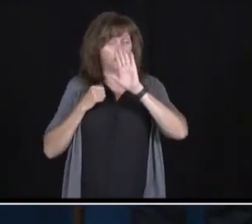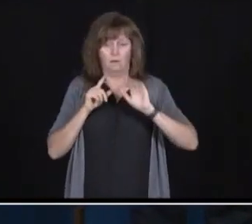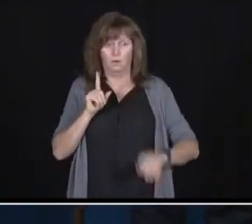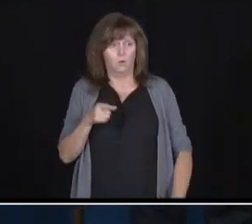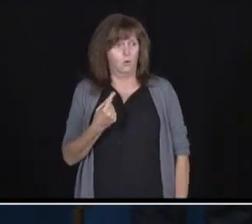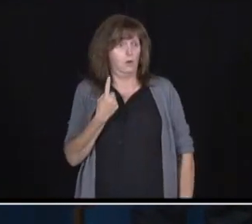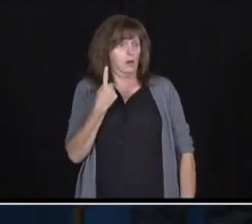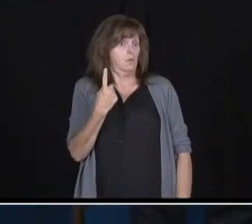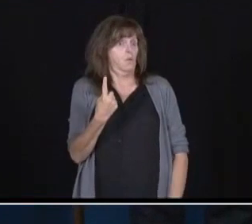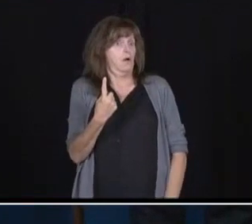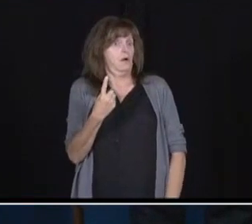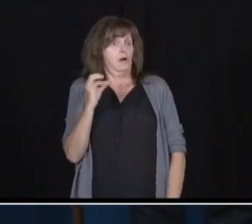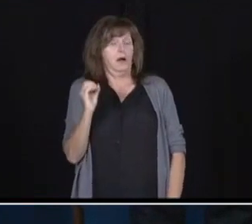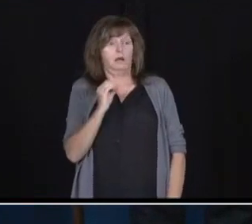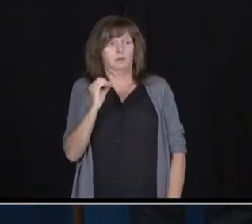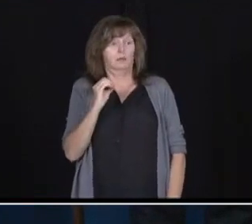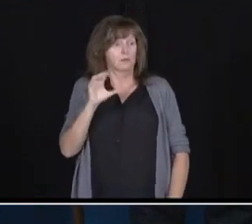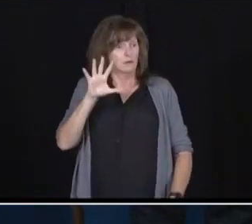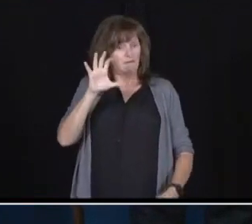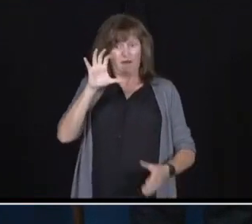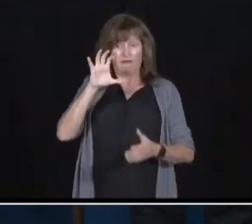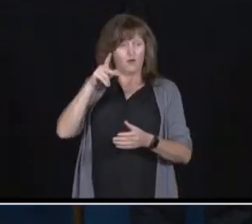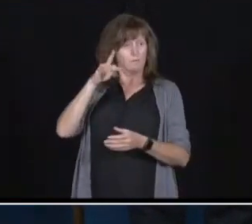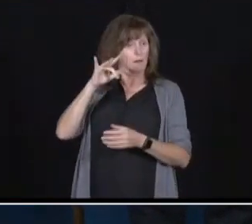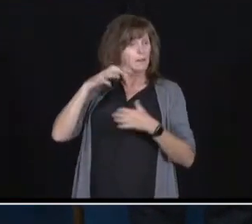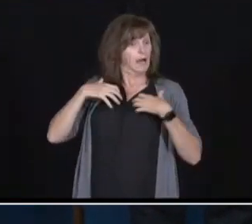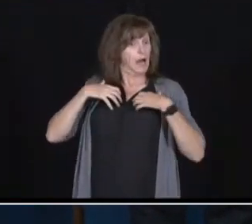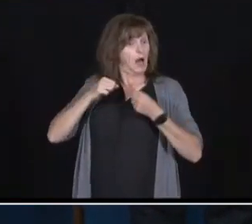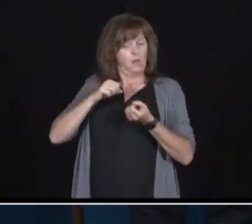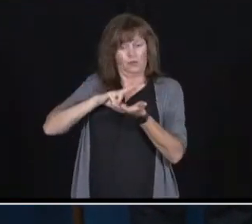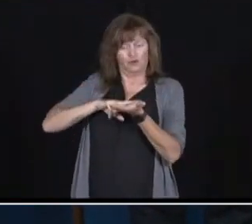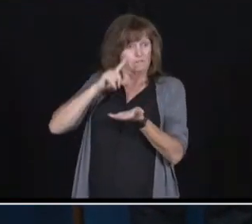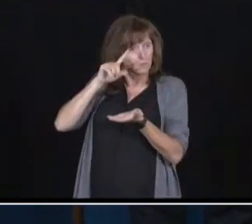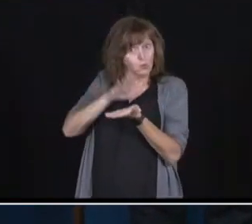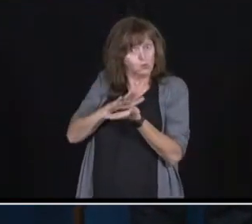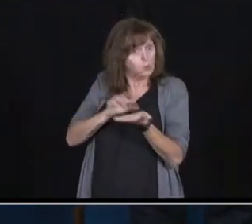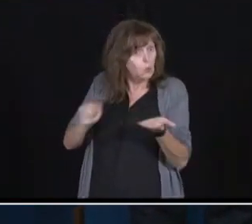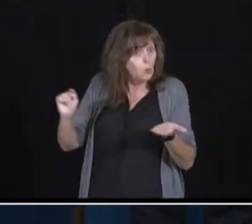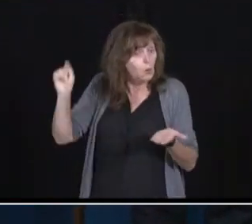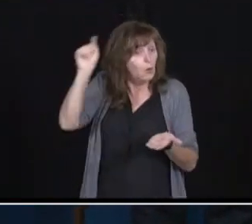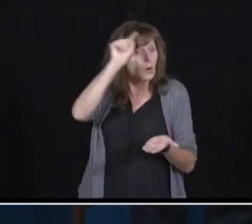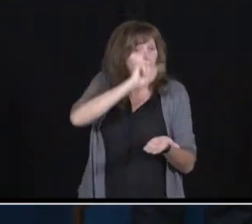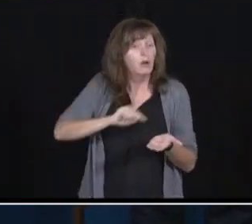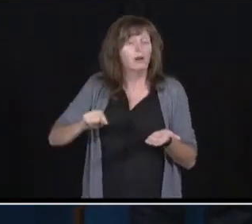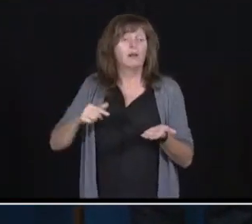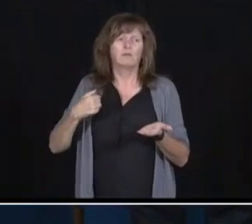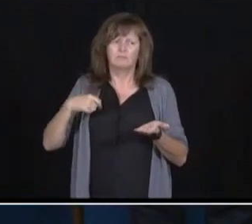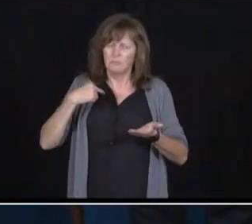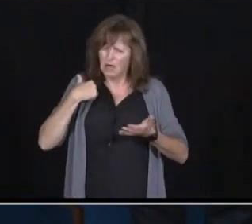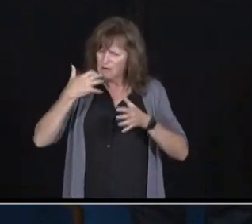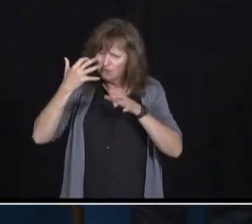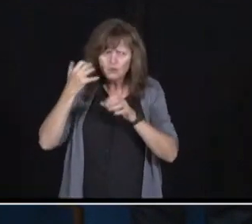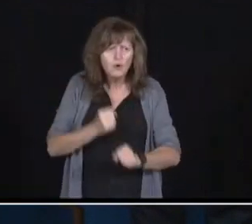feel safe right from the start. It is why we are the only province in this country to be hiring 500 public health nurses to